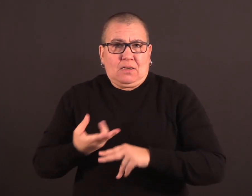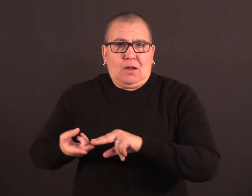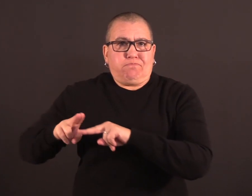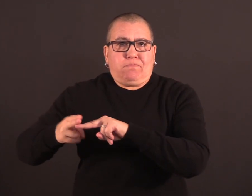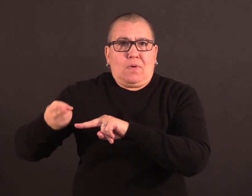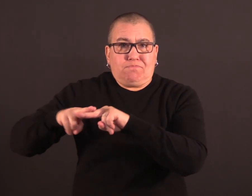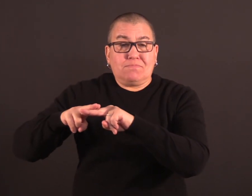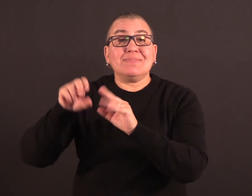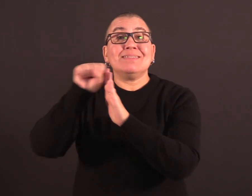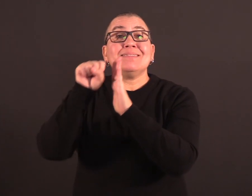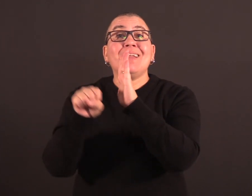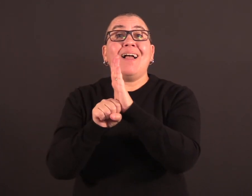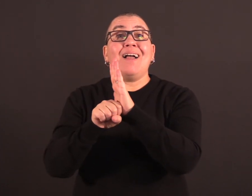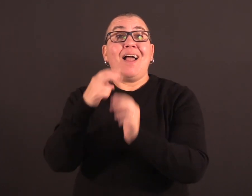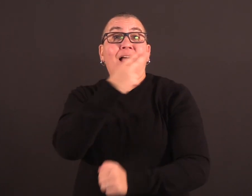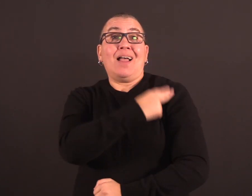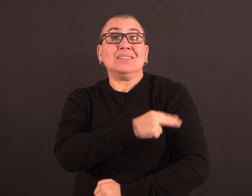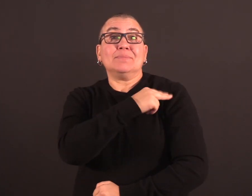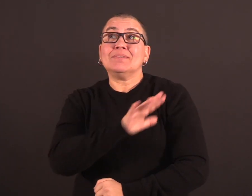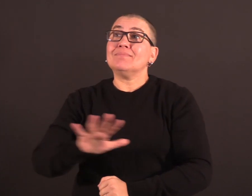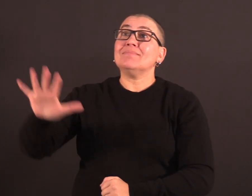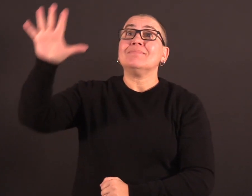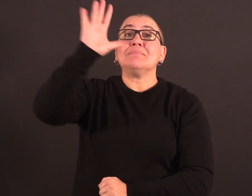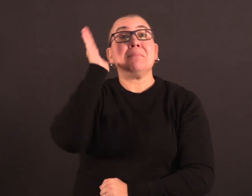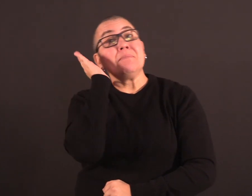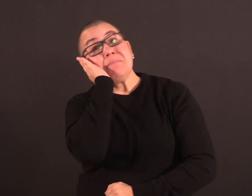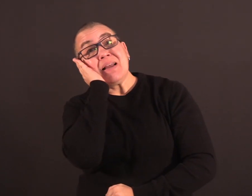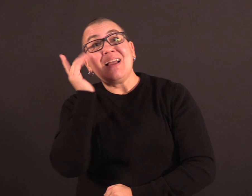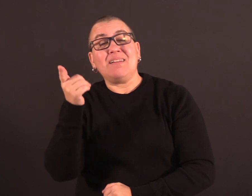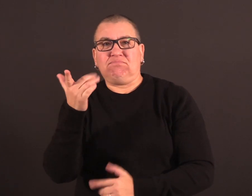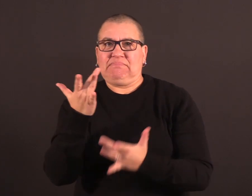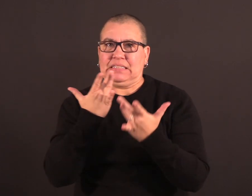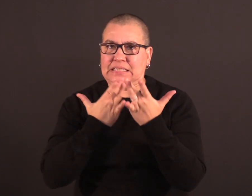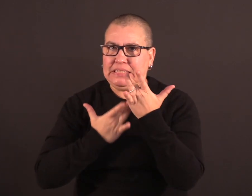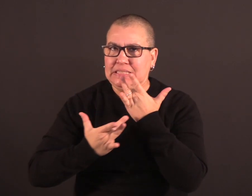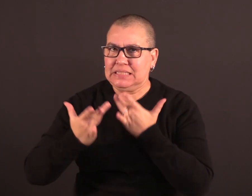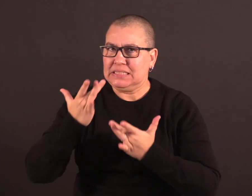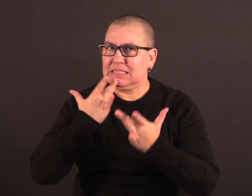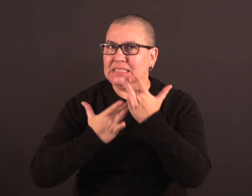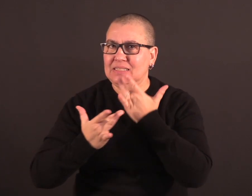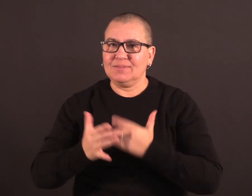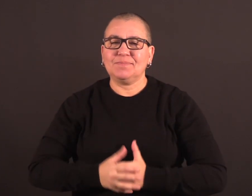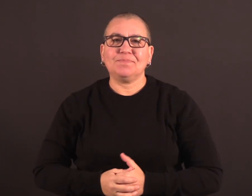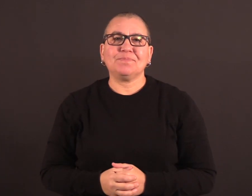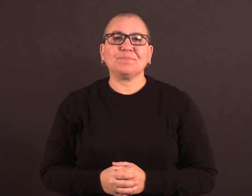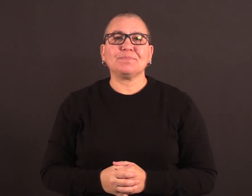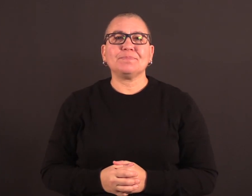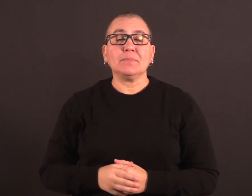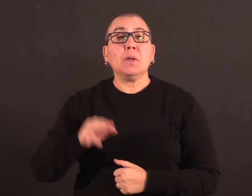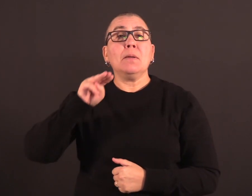Influenza (flu) and COVID-19 — on the rise in